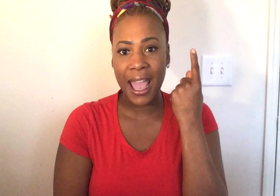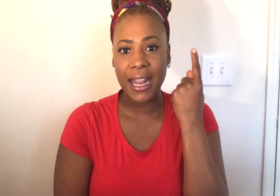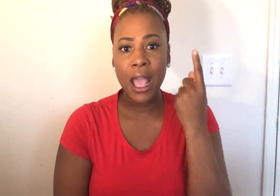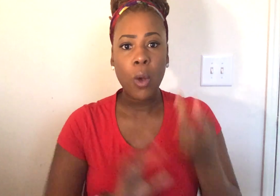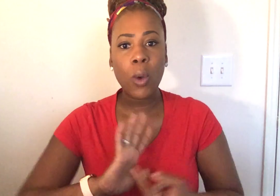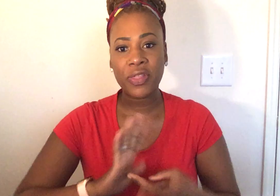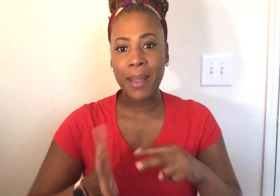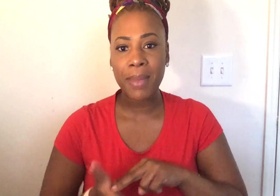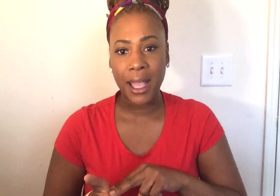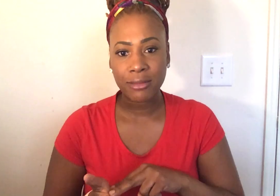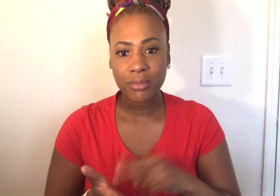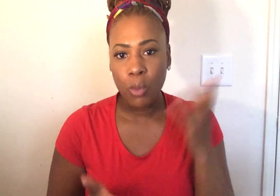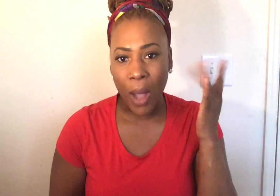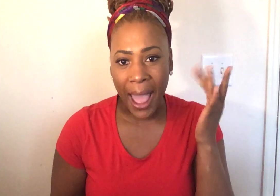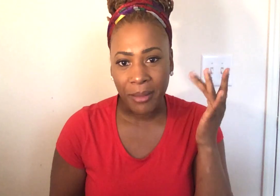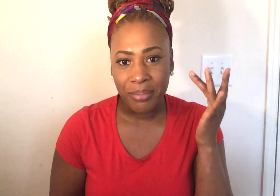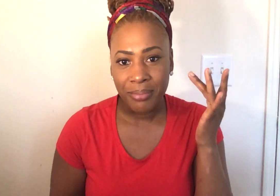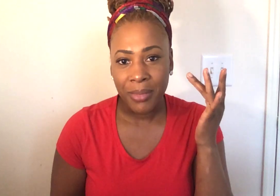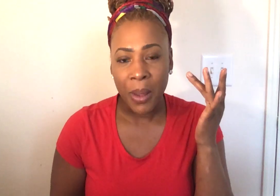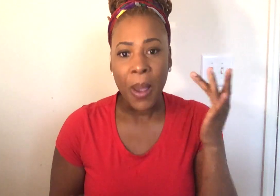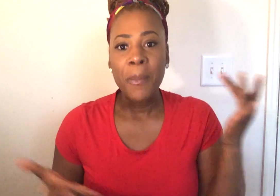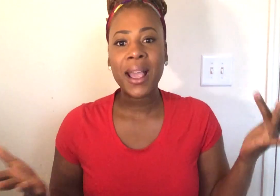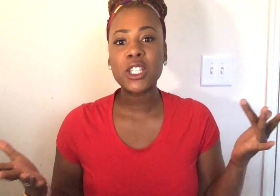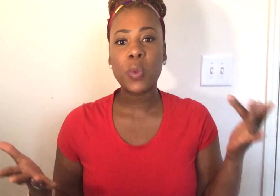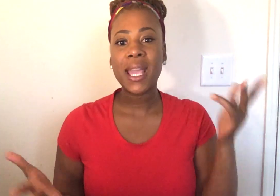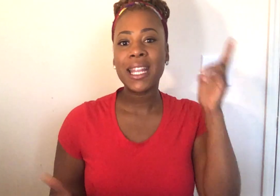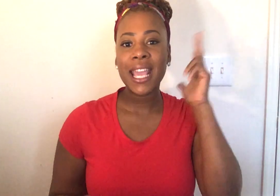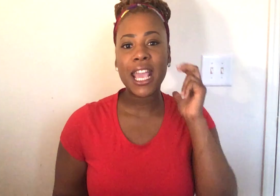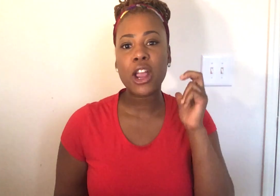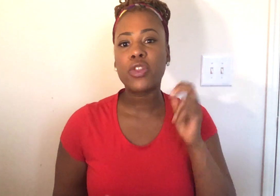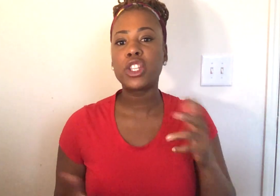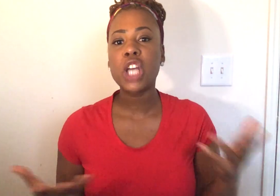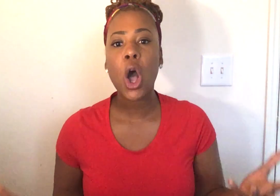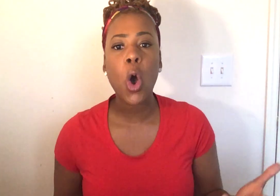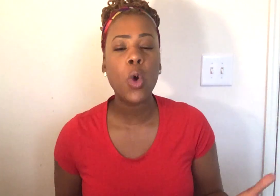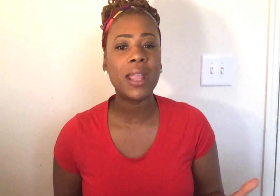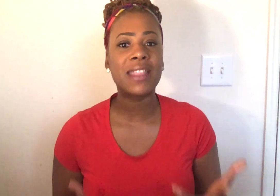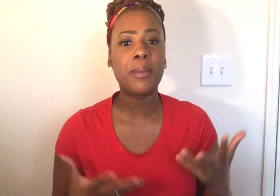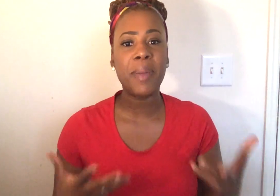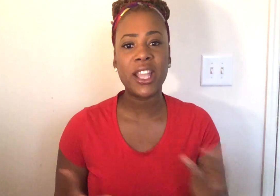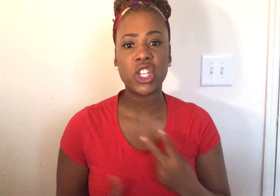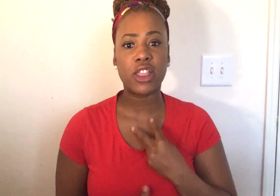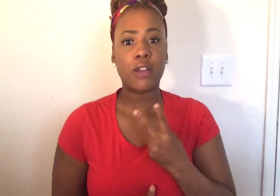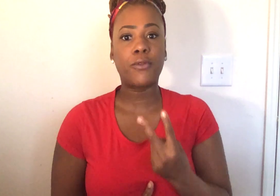what they mean why because we can hear the tone and the pitch in their voice